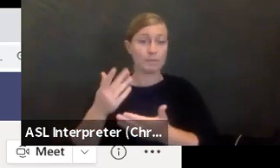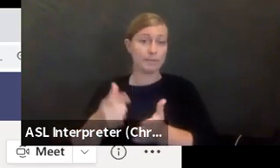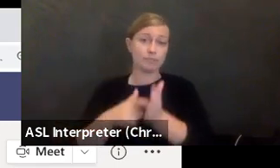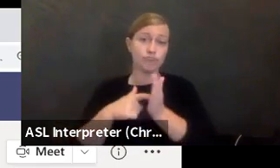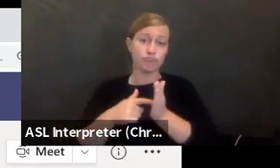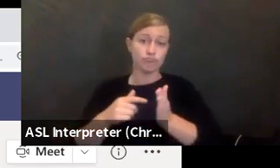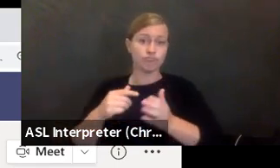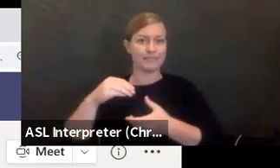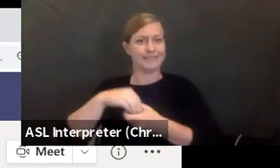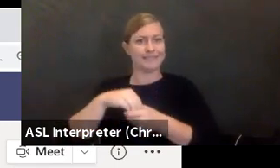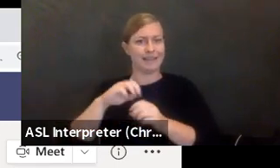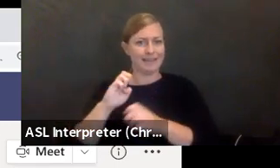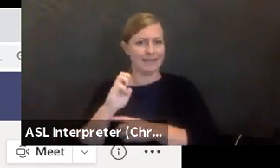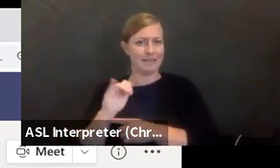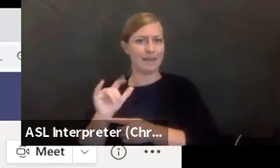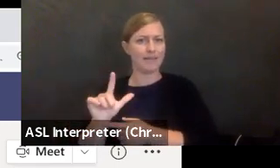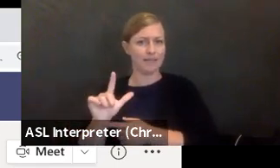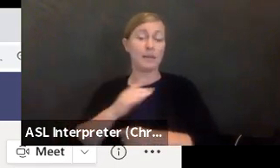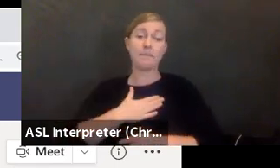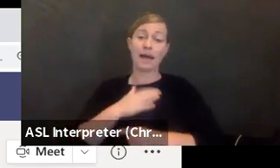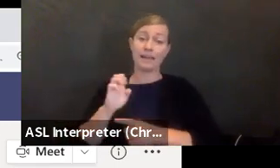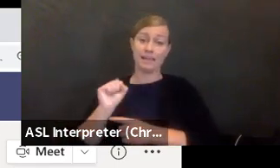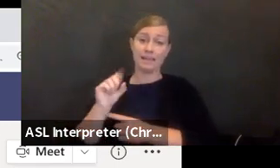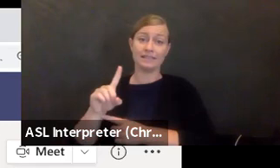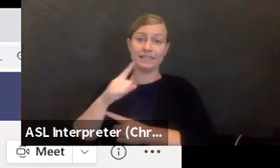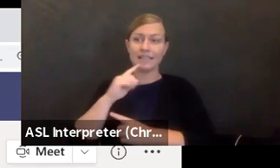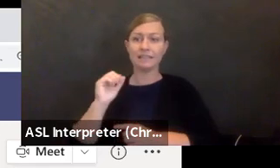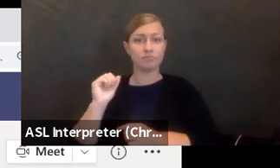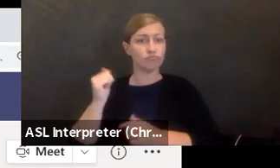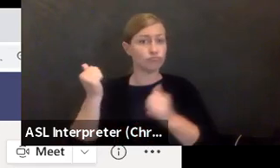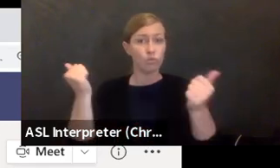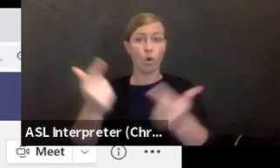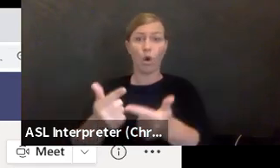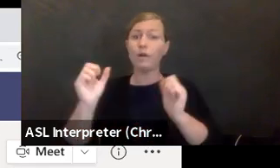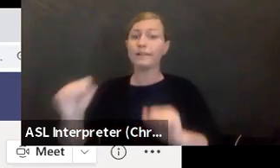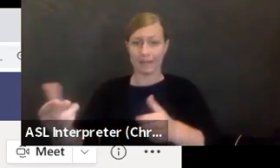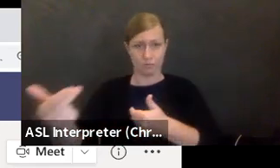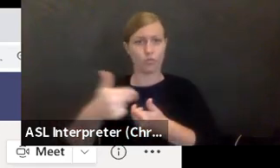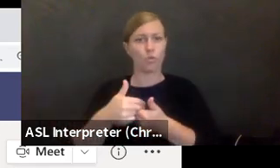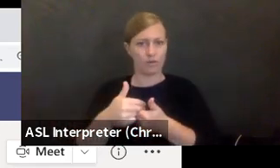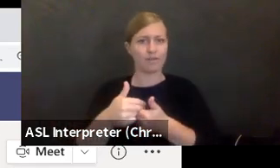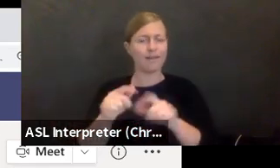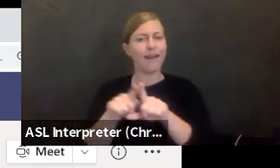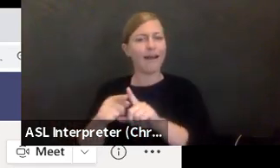and one of them is your district and